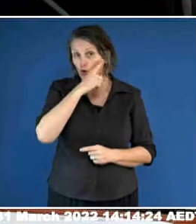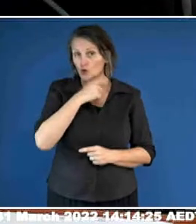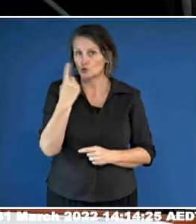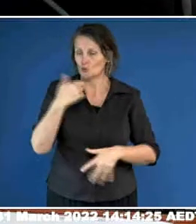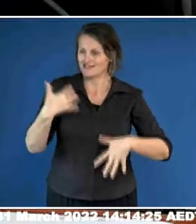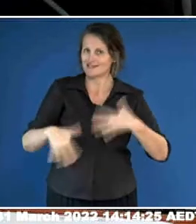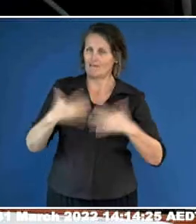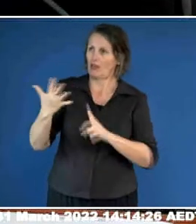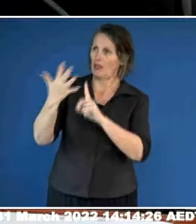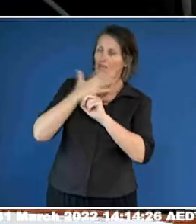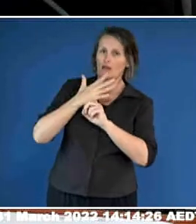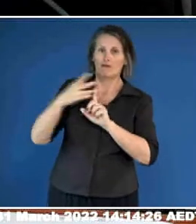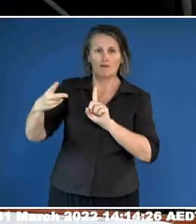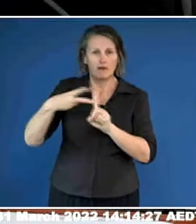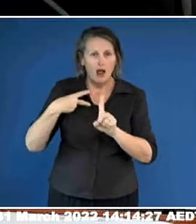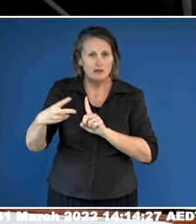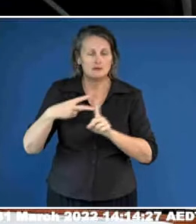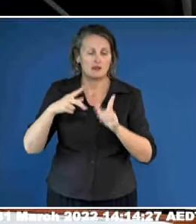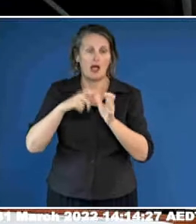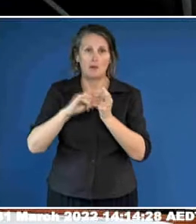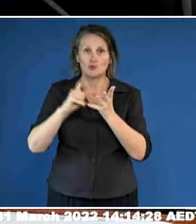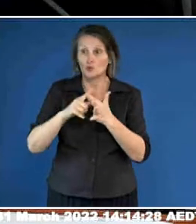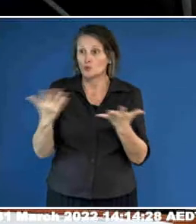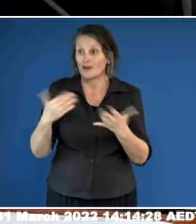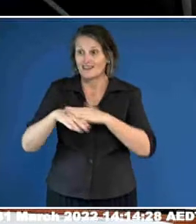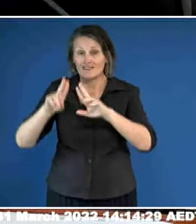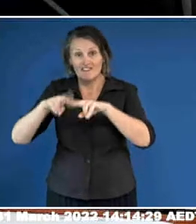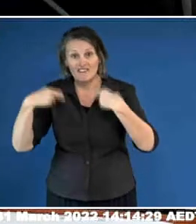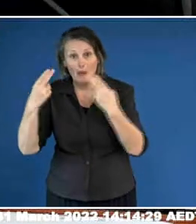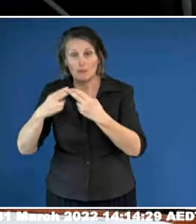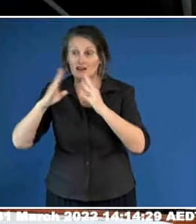in family, domestic settings and also sexual violence.